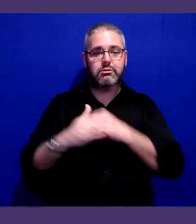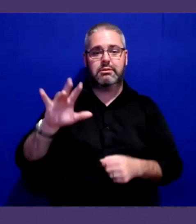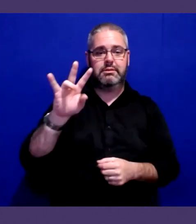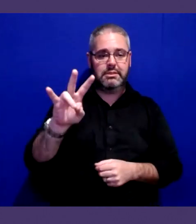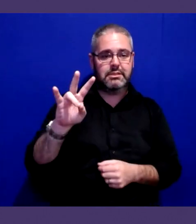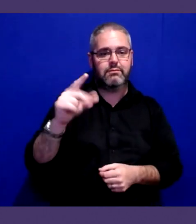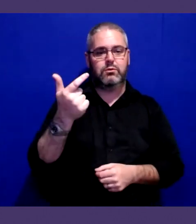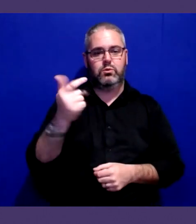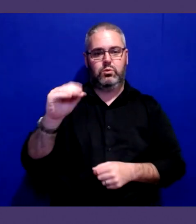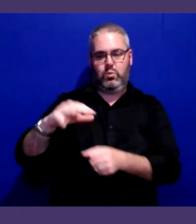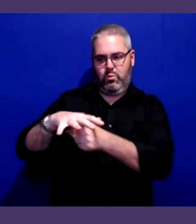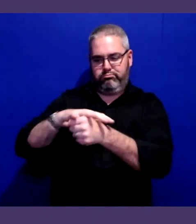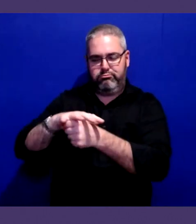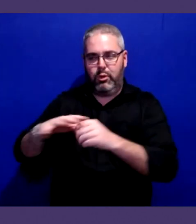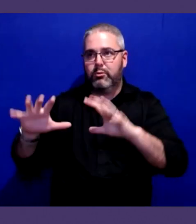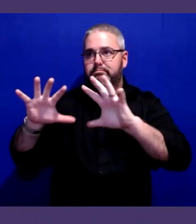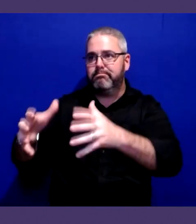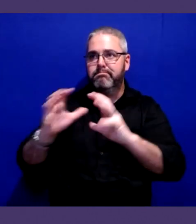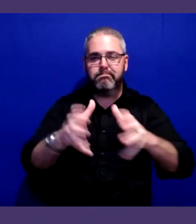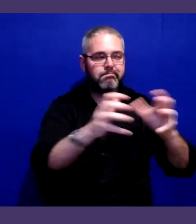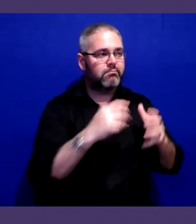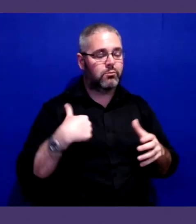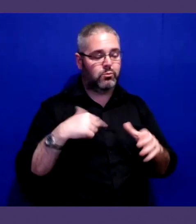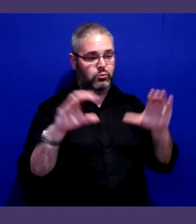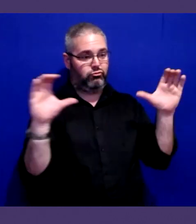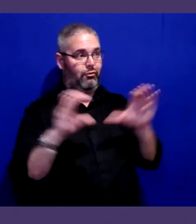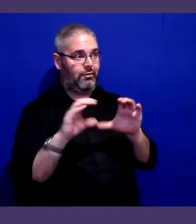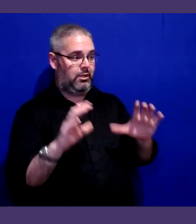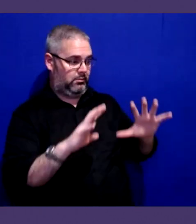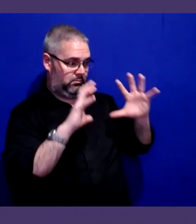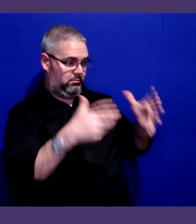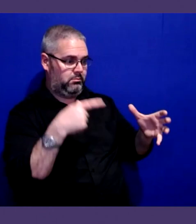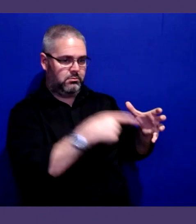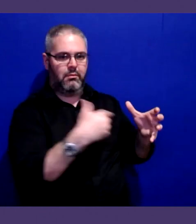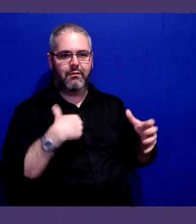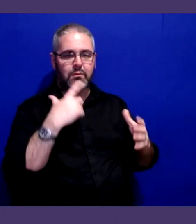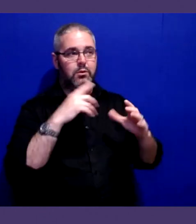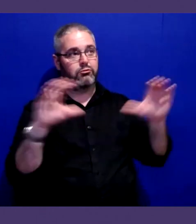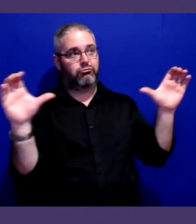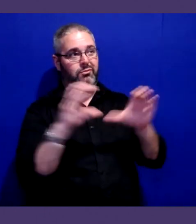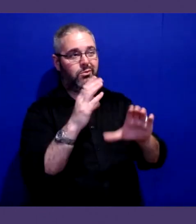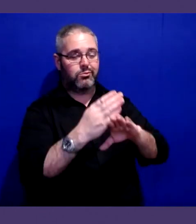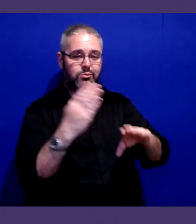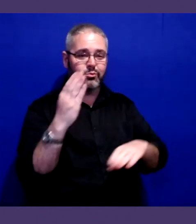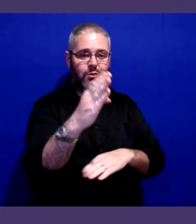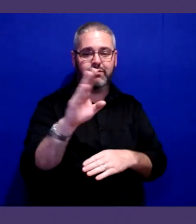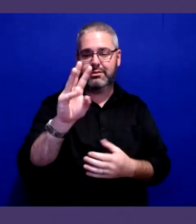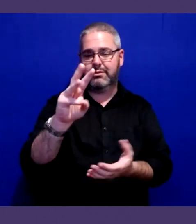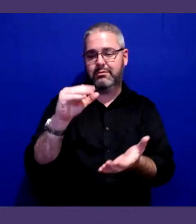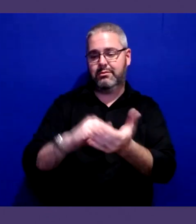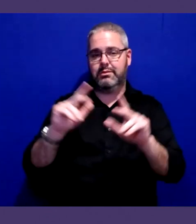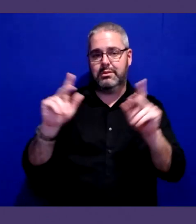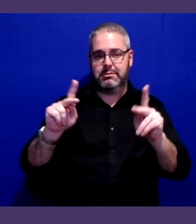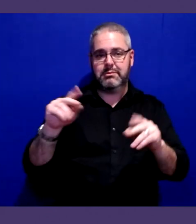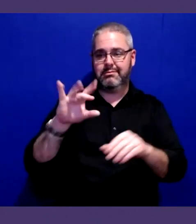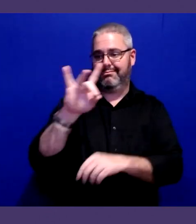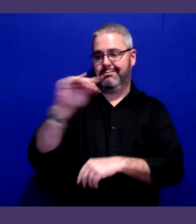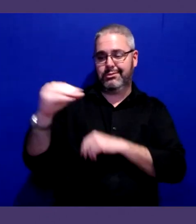and on our certification side of things, we have certified over 6,000 people in 80 countries around the world since 2016,